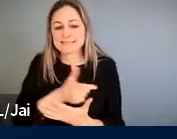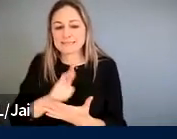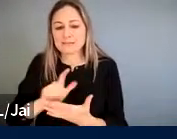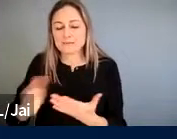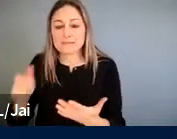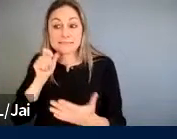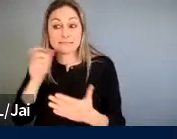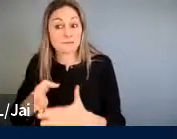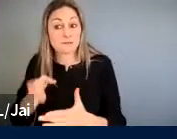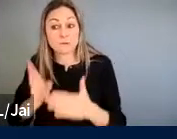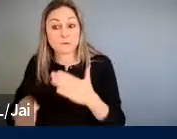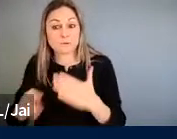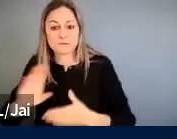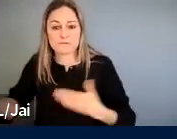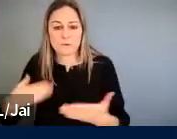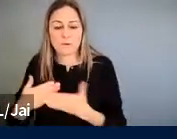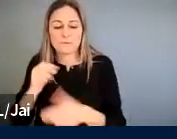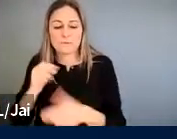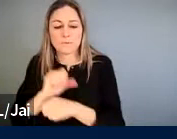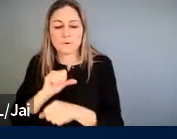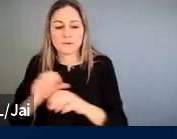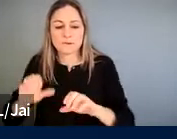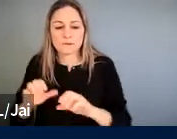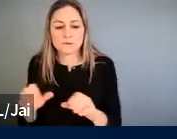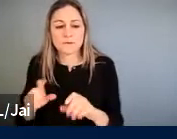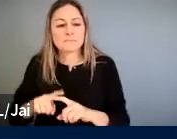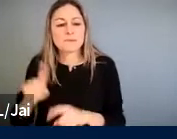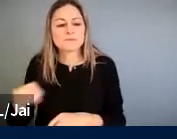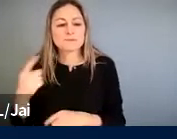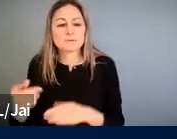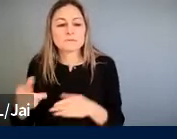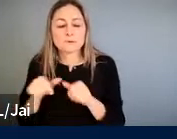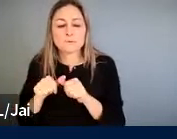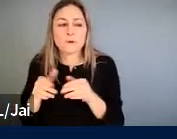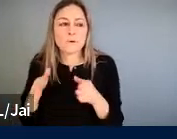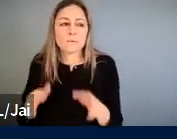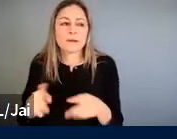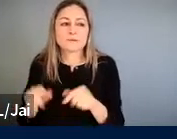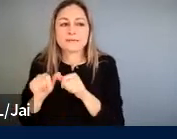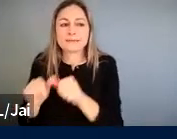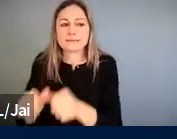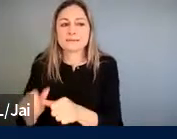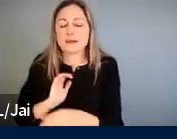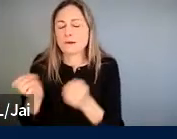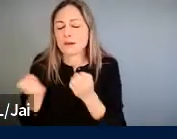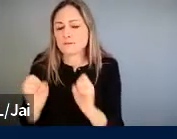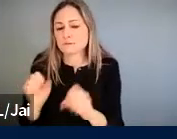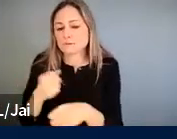that they're glowing to be doing on AI, but a way to continue our efforts to create access for all,